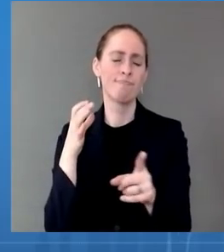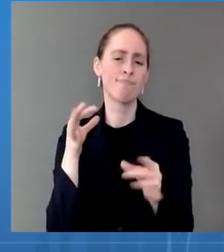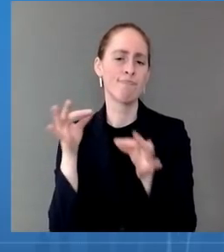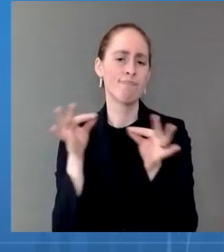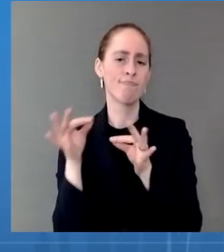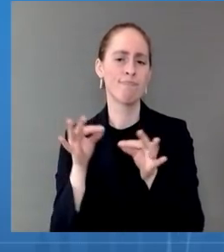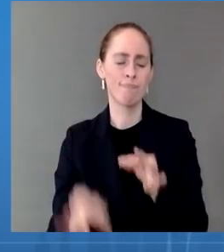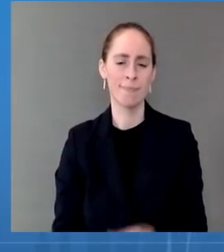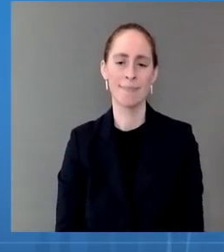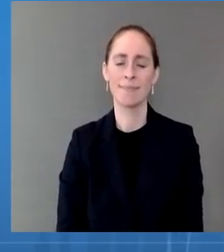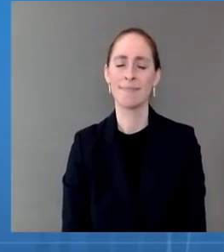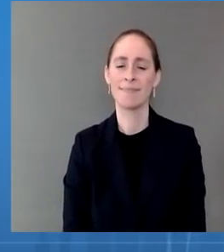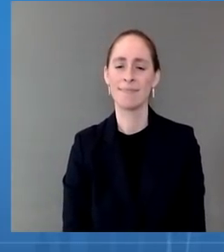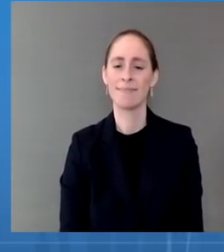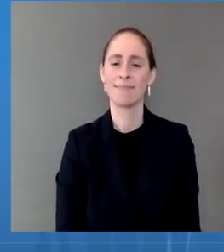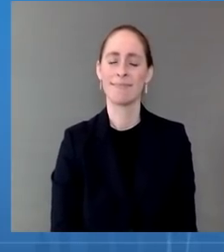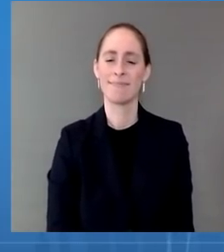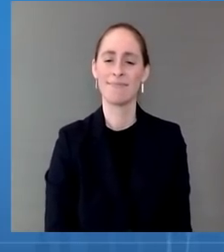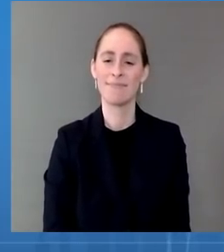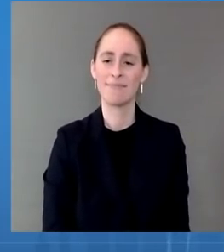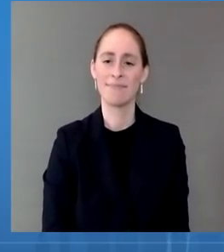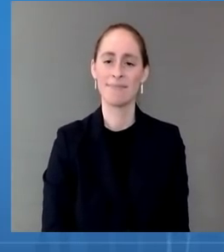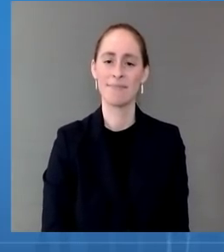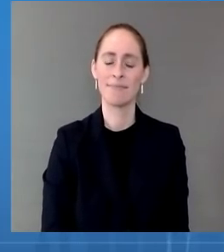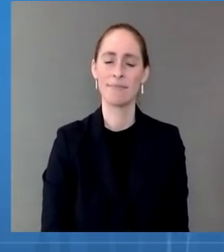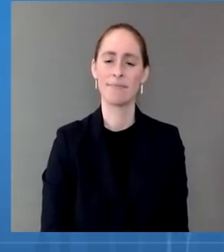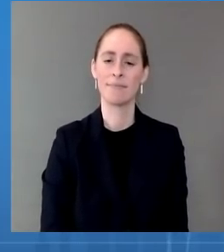in the coming weeks as more and more data becomes available.